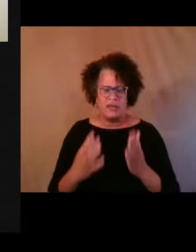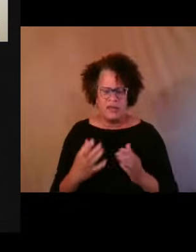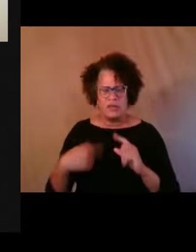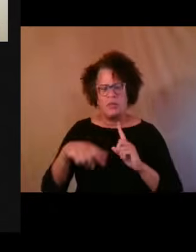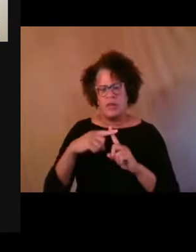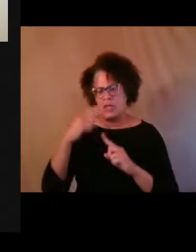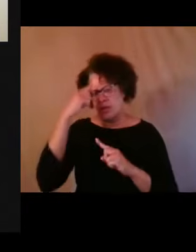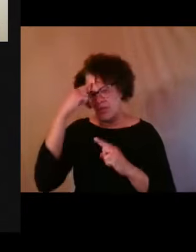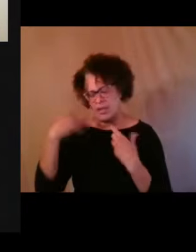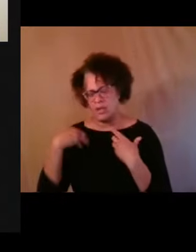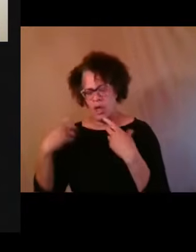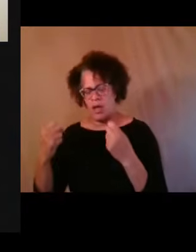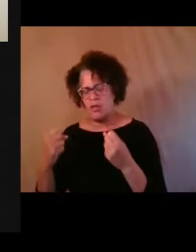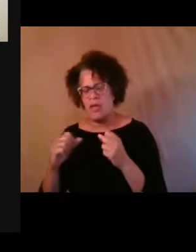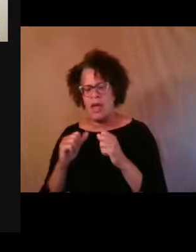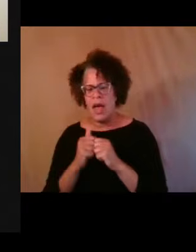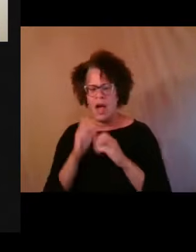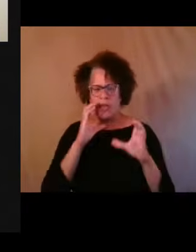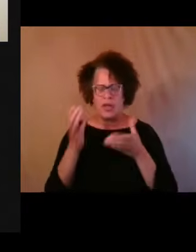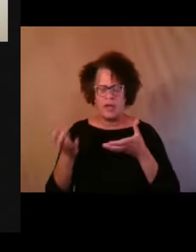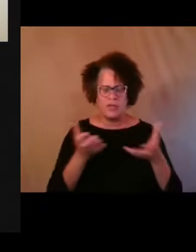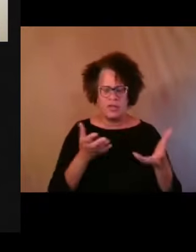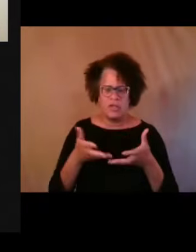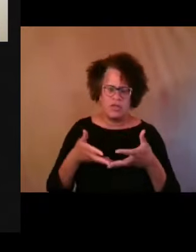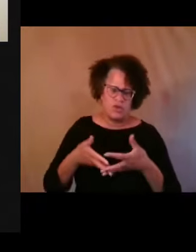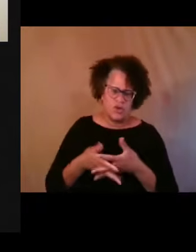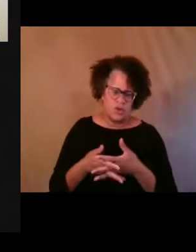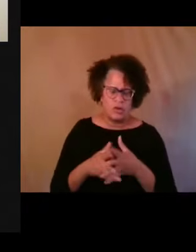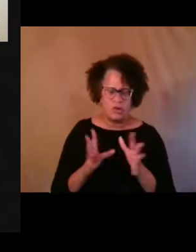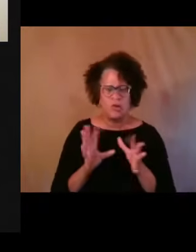how much of the conversation is grounded around spirituality